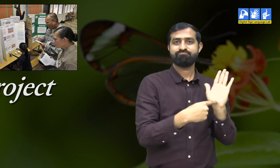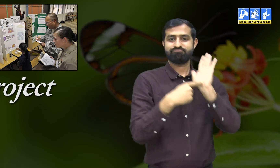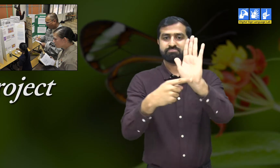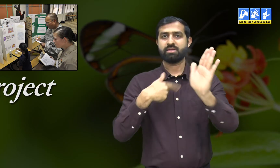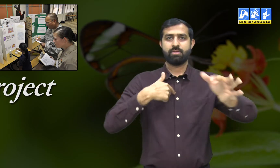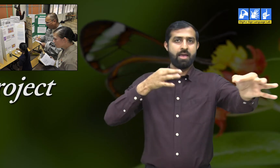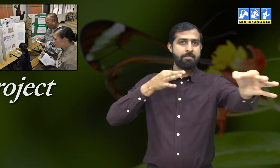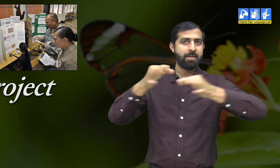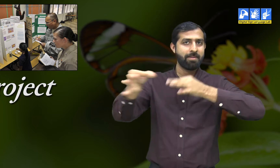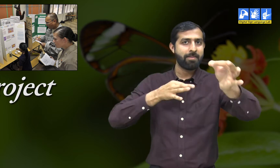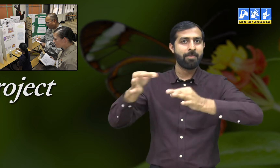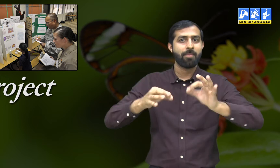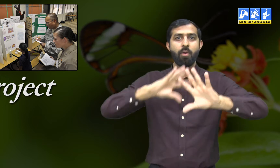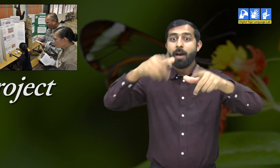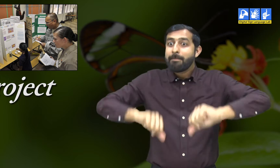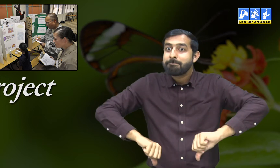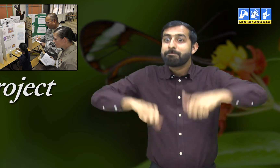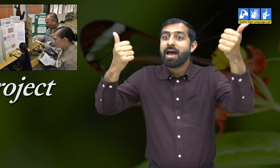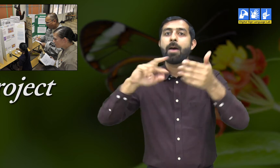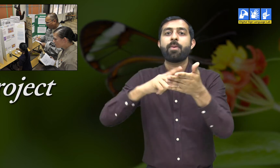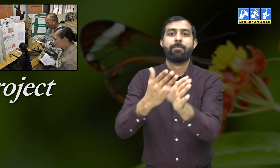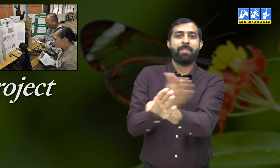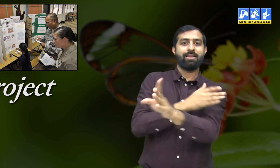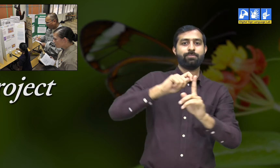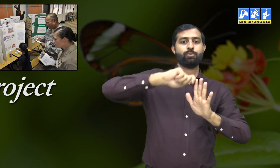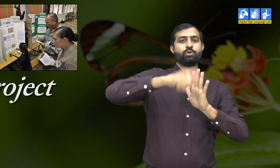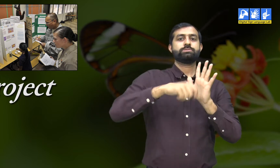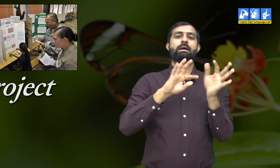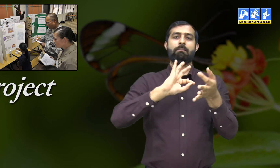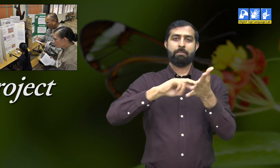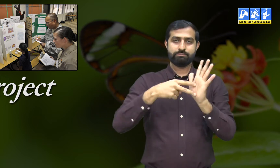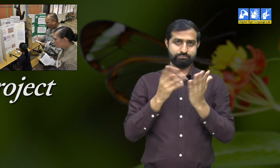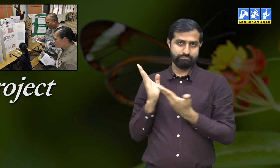and measurable result under certain preset requirements.